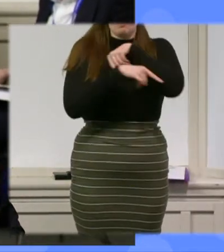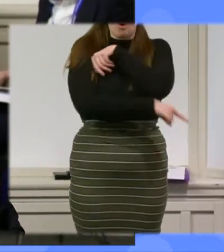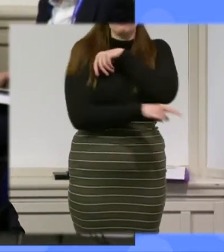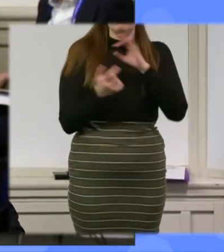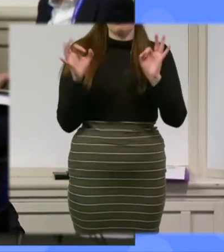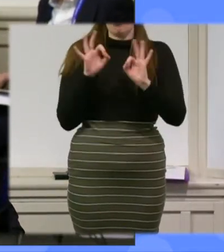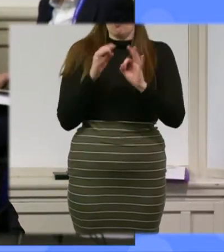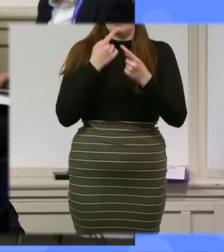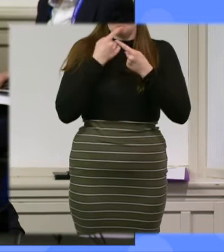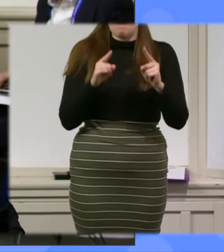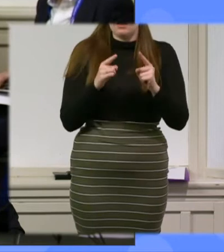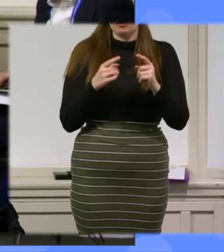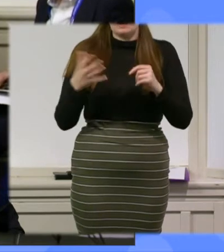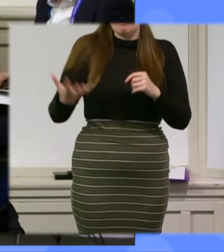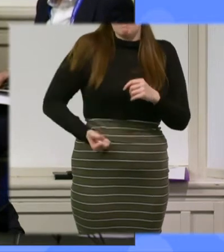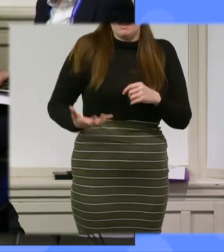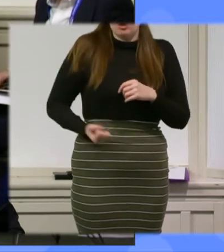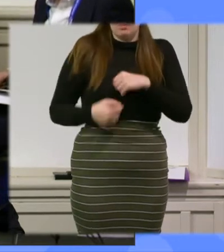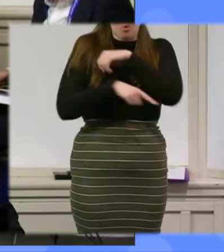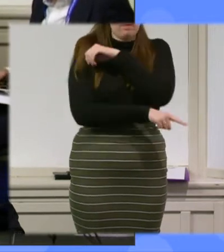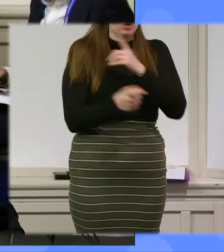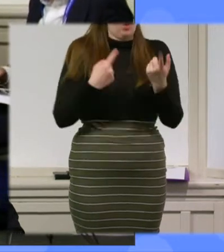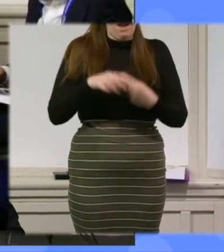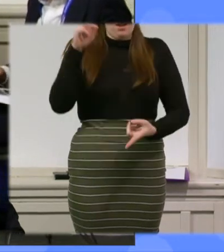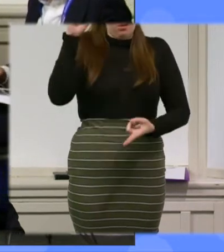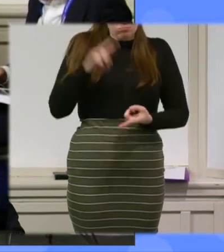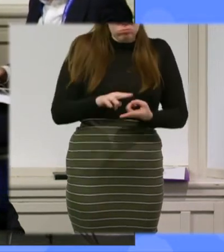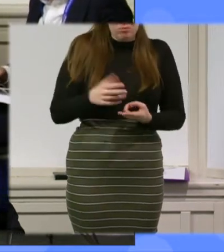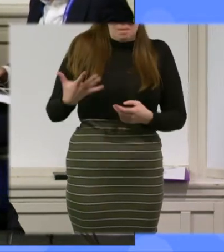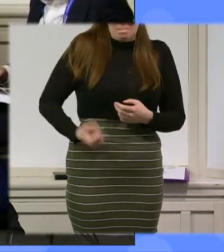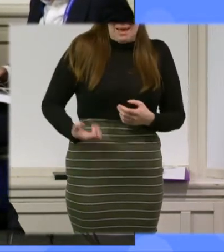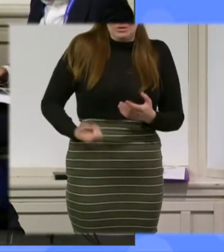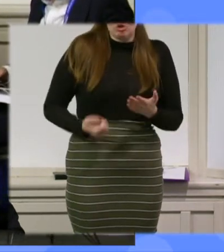one of the lowest rates of pension in Europe and UK is there any plans for any